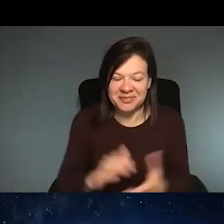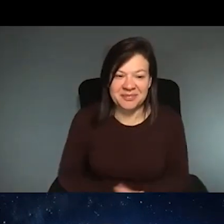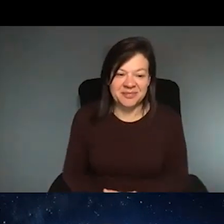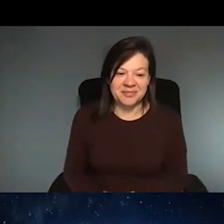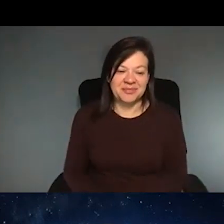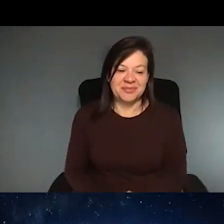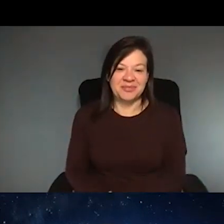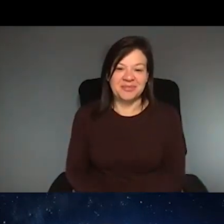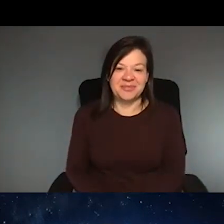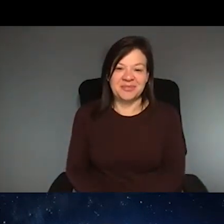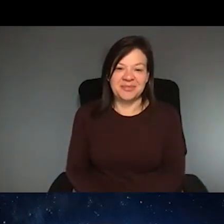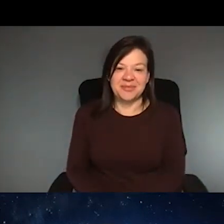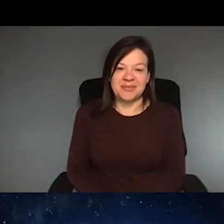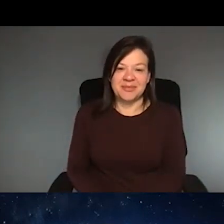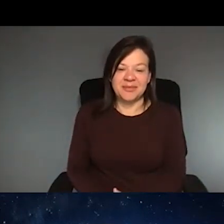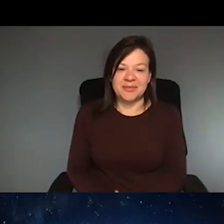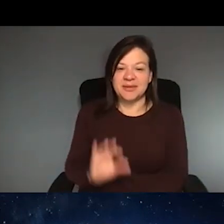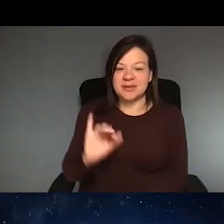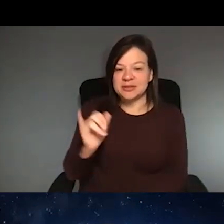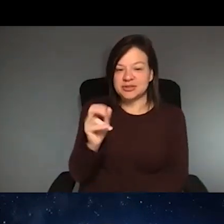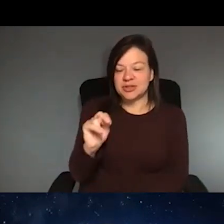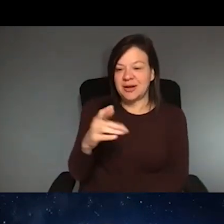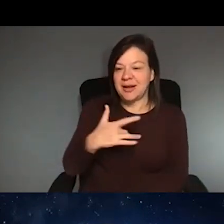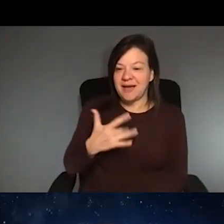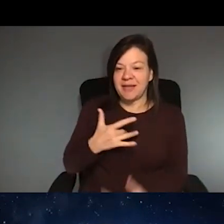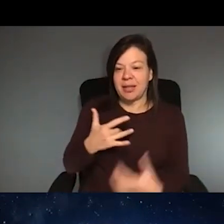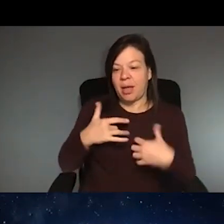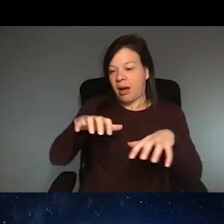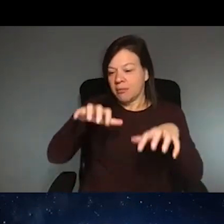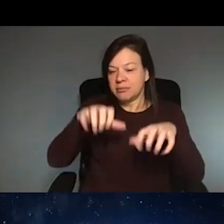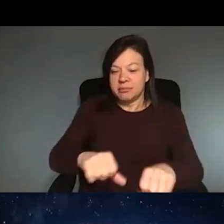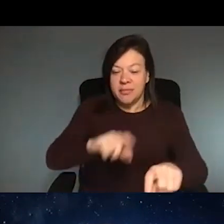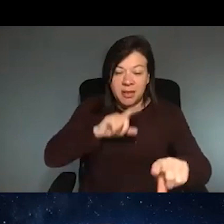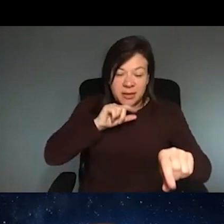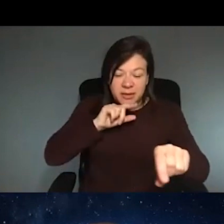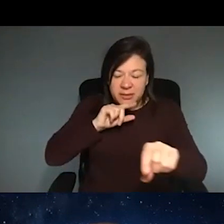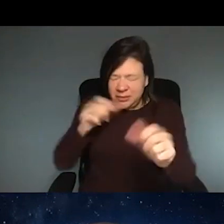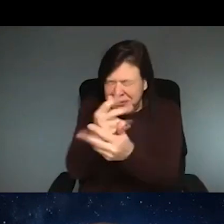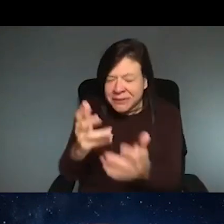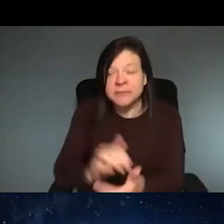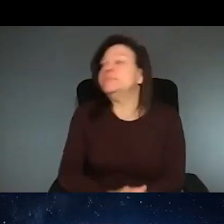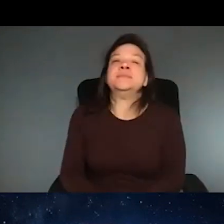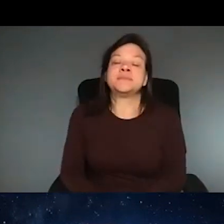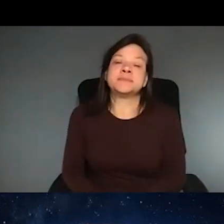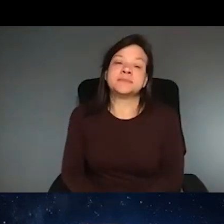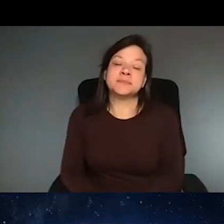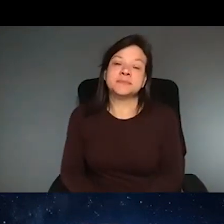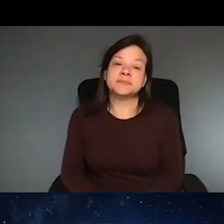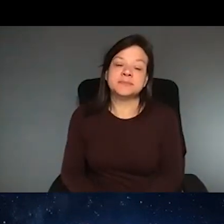SORRY I FEEL LIKE I'M ANSWERING EVERYTHING. BUT, YES, YOU ABSOLUTELY CAN.